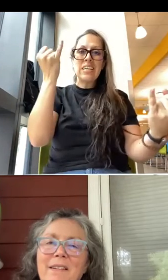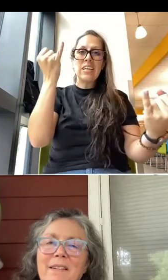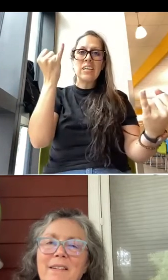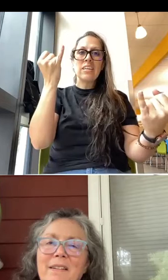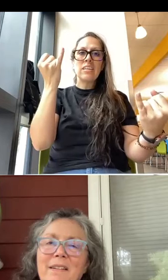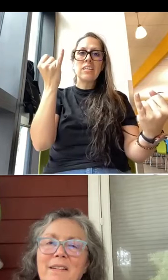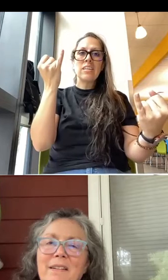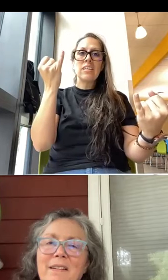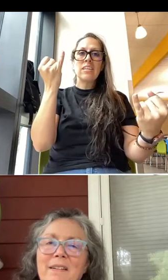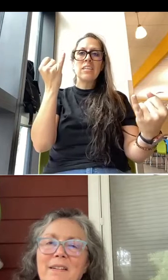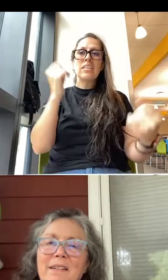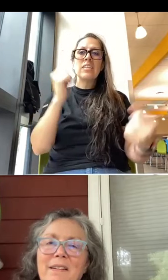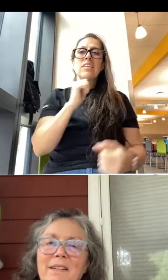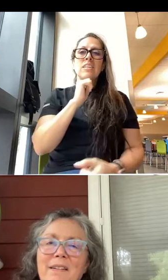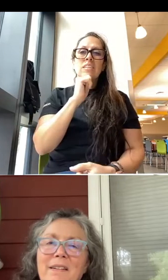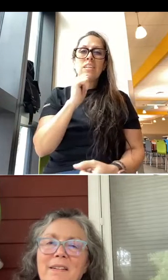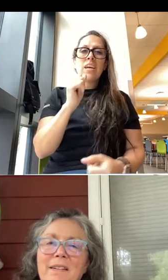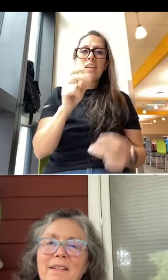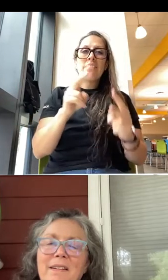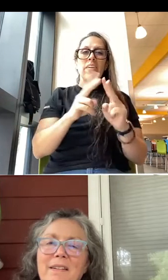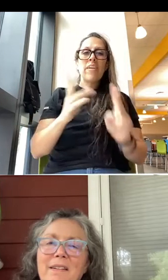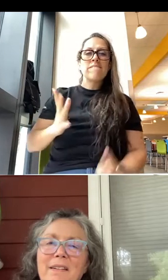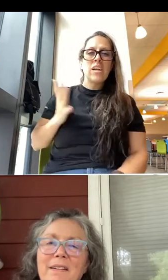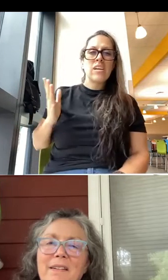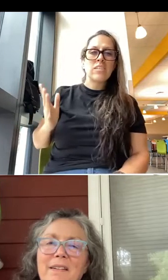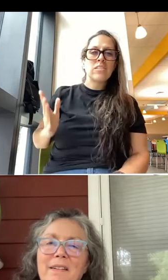not very fashionable in, kind of like, the like